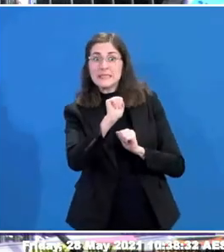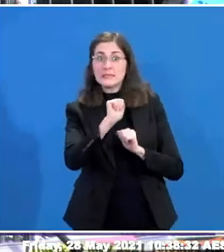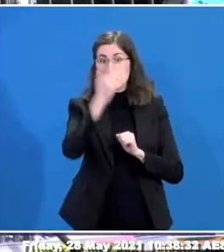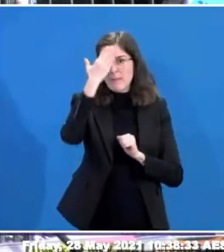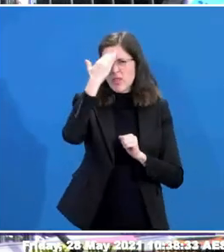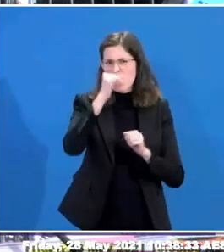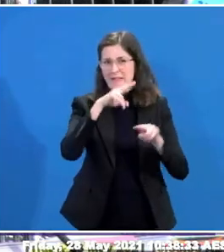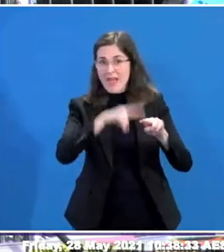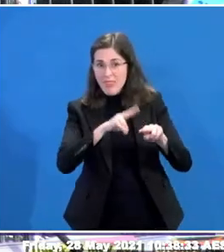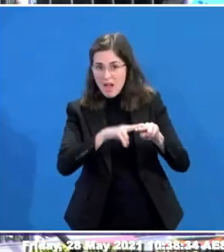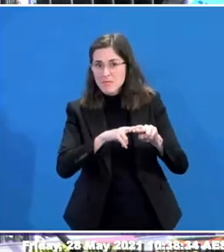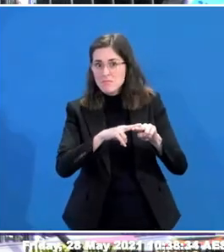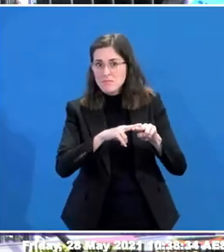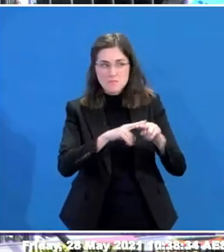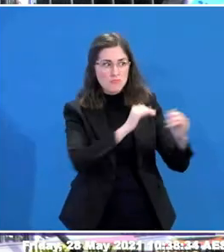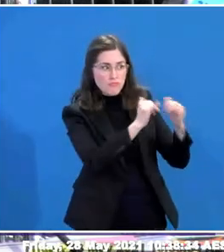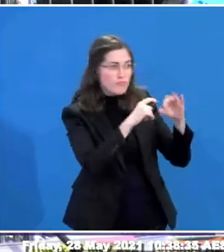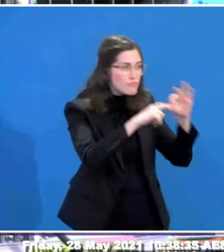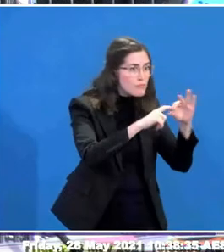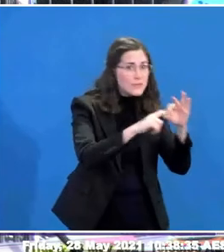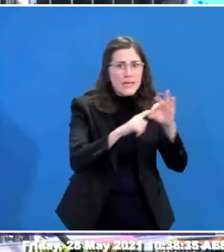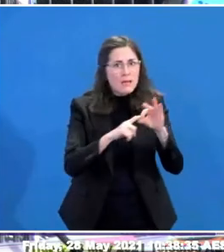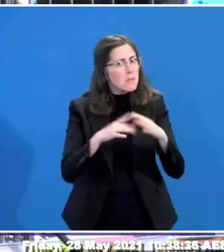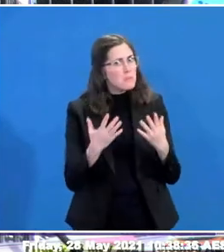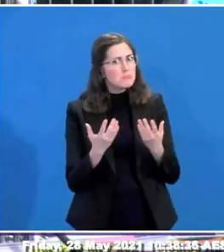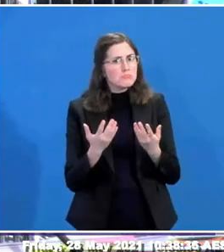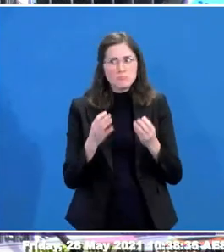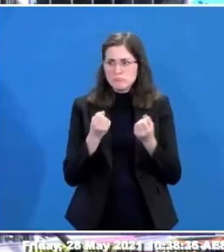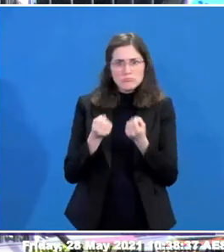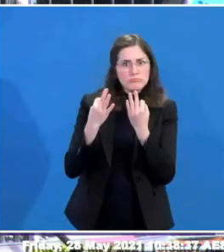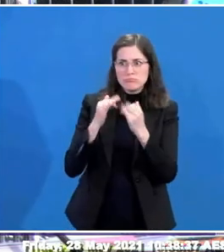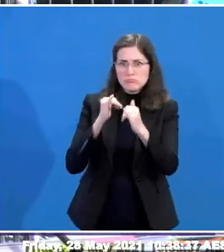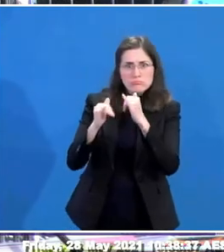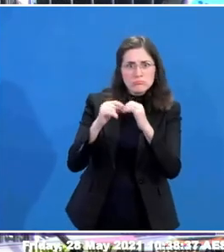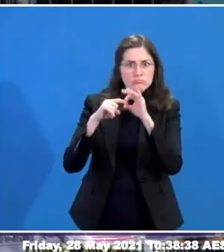You are aware, aren't you that there was no interview of Eliza with respect to this investigation?